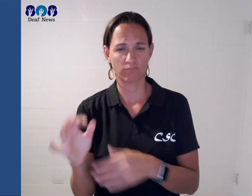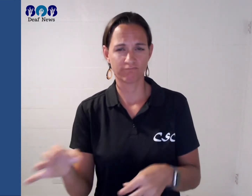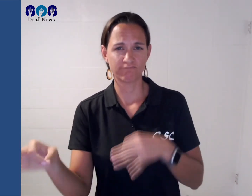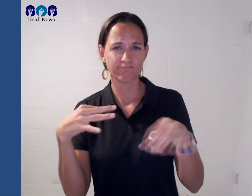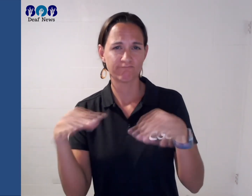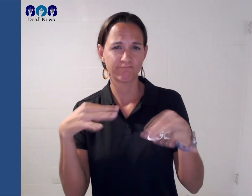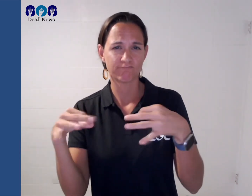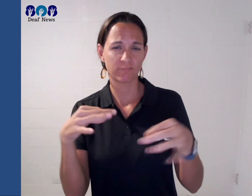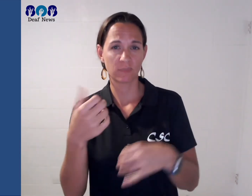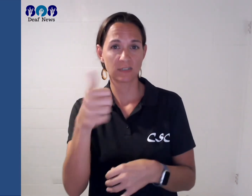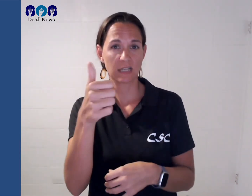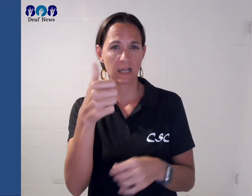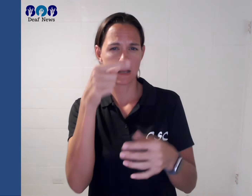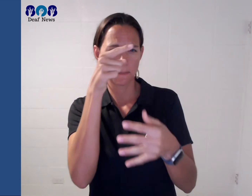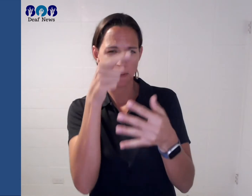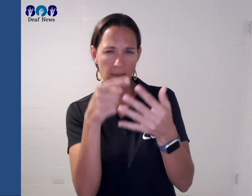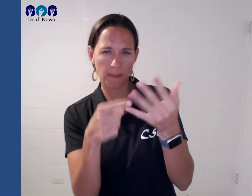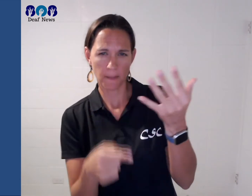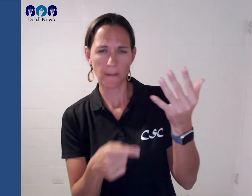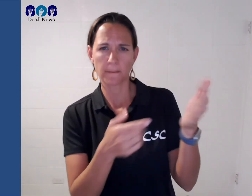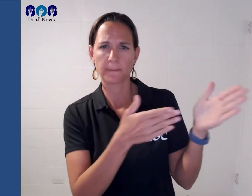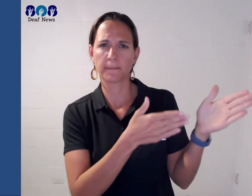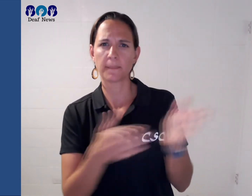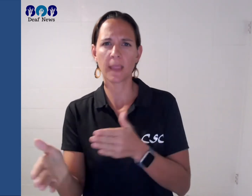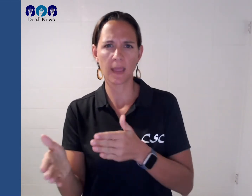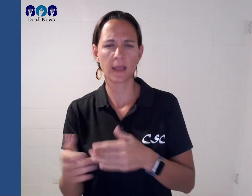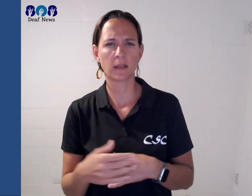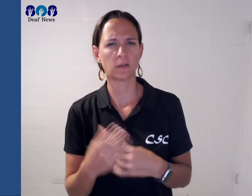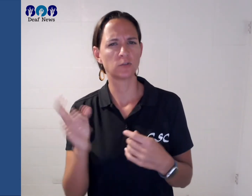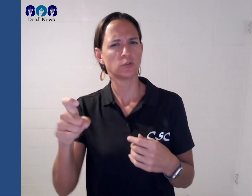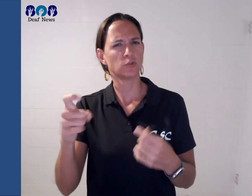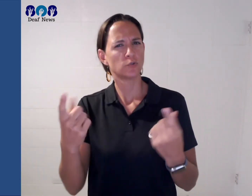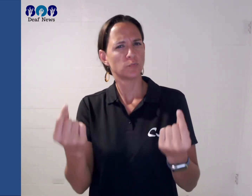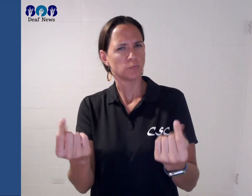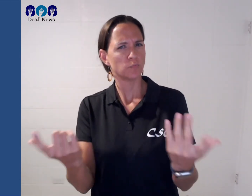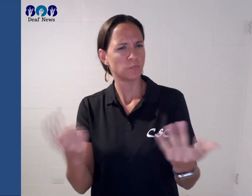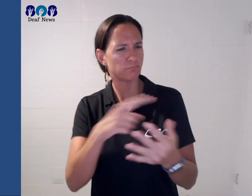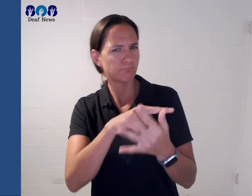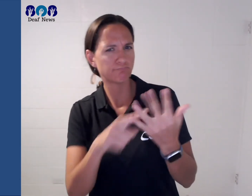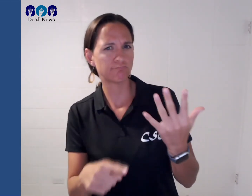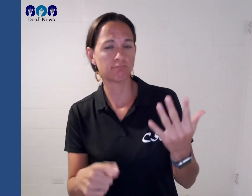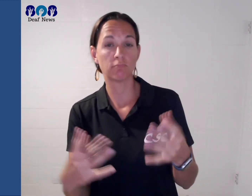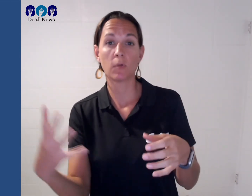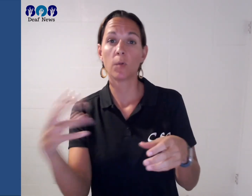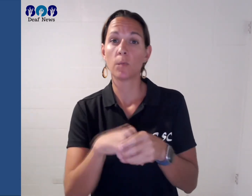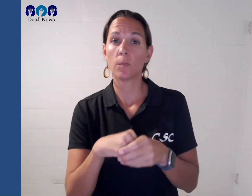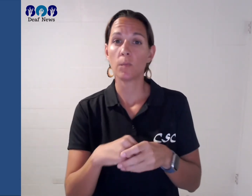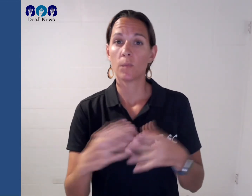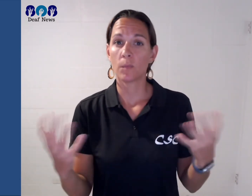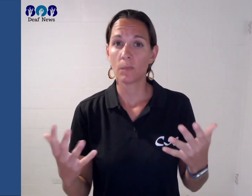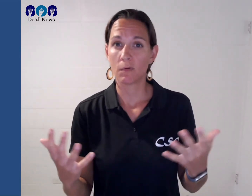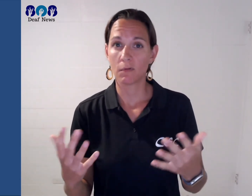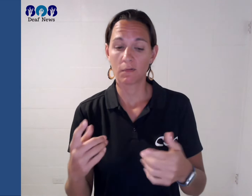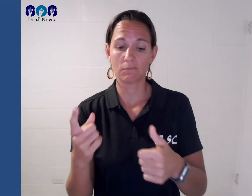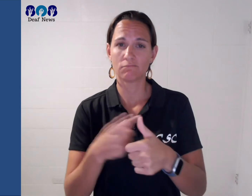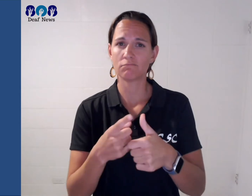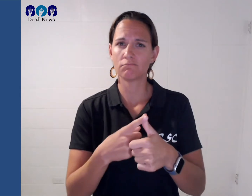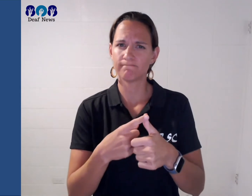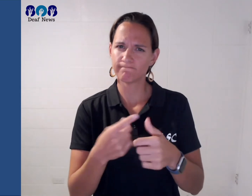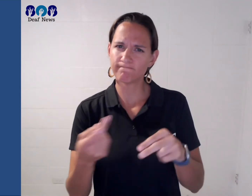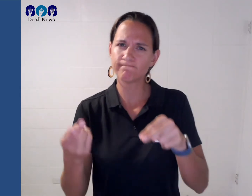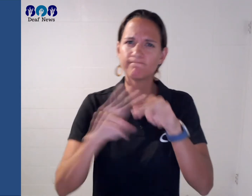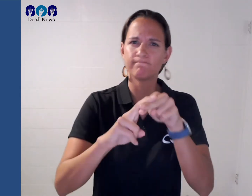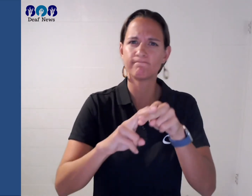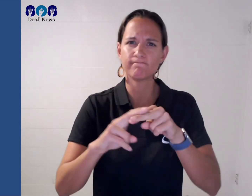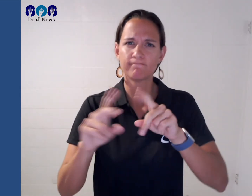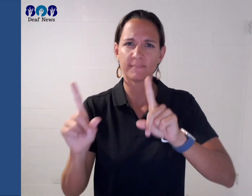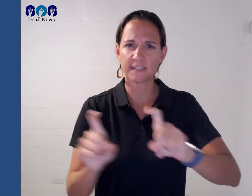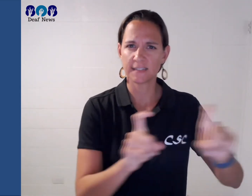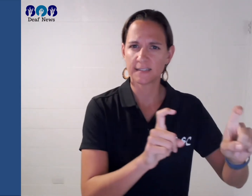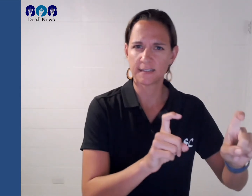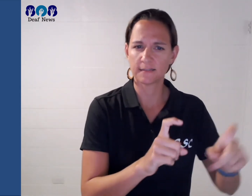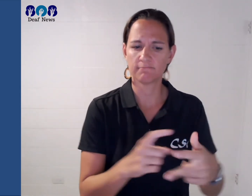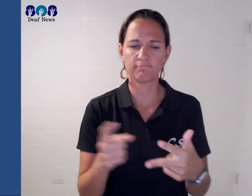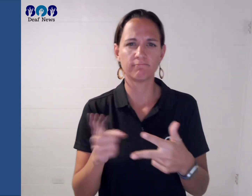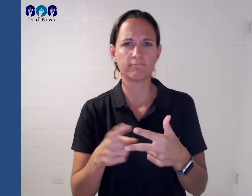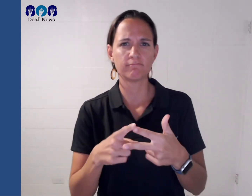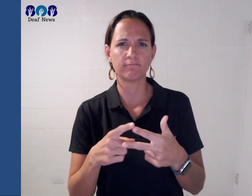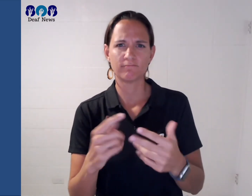He posted a video explaining ten things that we should do including increasing testing,